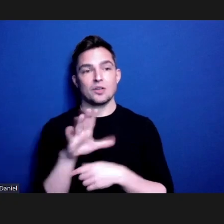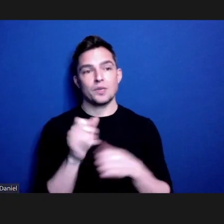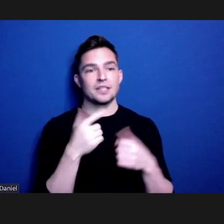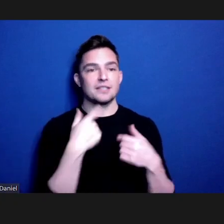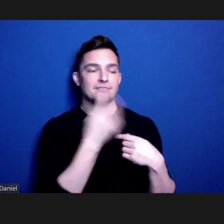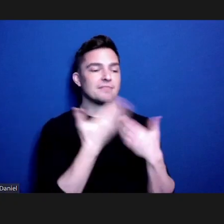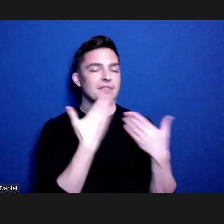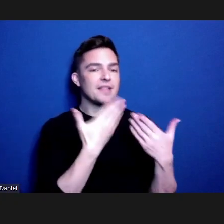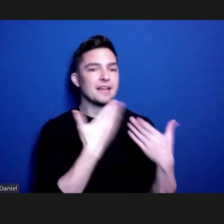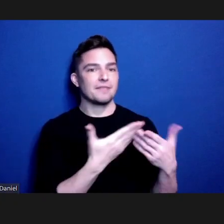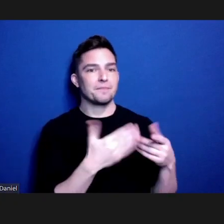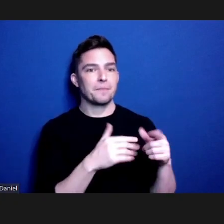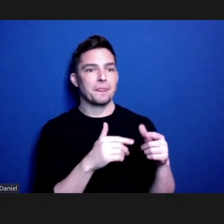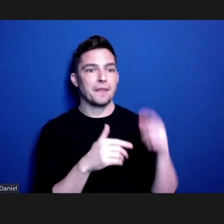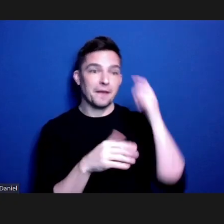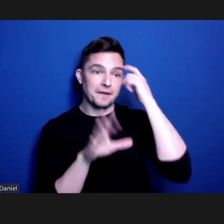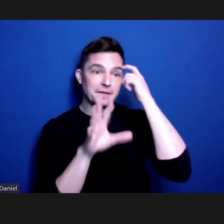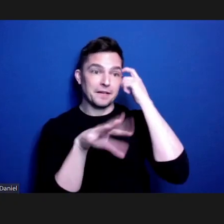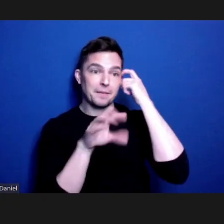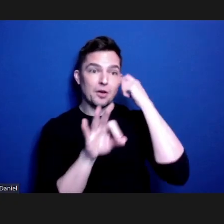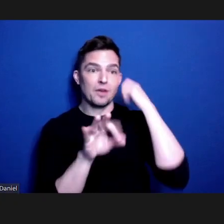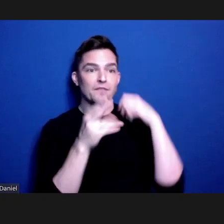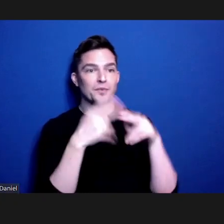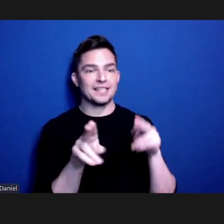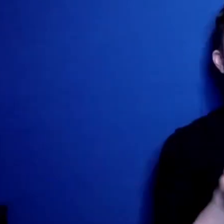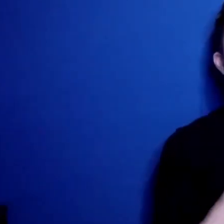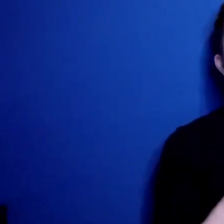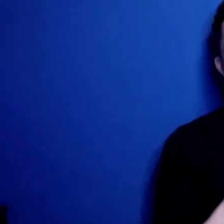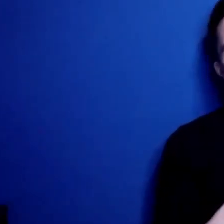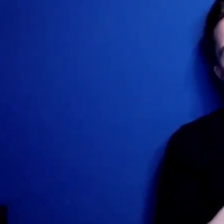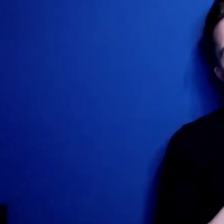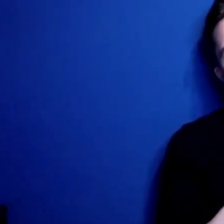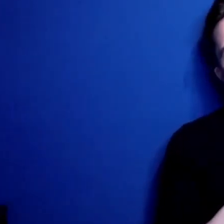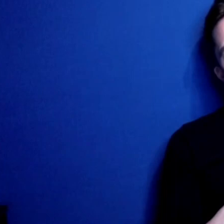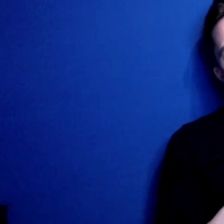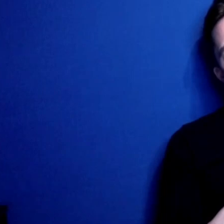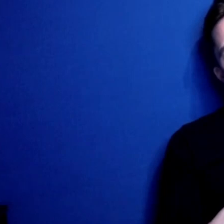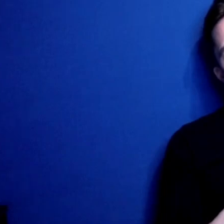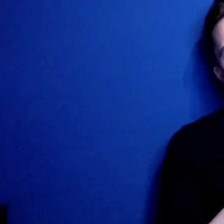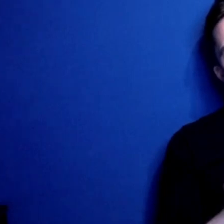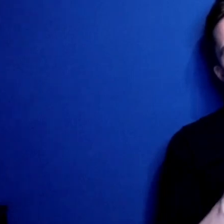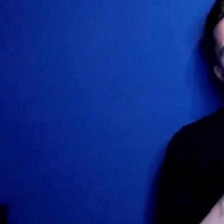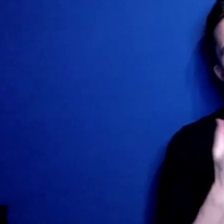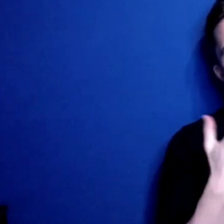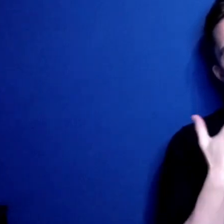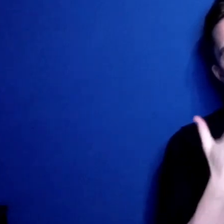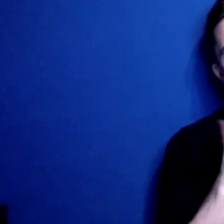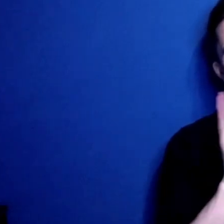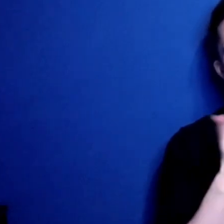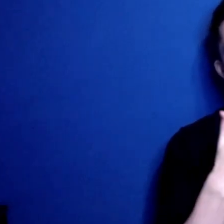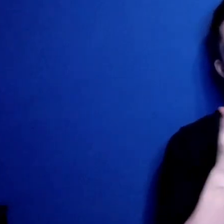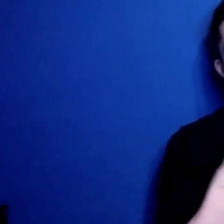I'm gonna turn the camera off really quickly. I'd also like to thank our previous panellists.